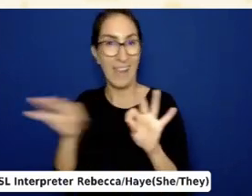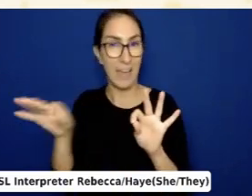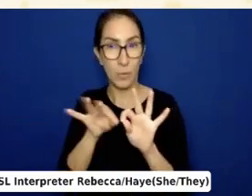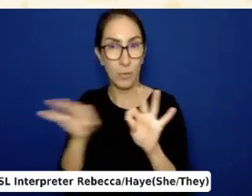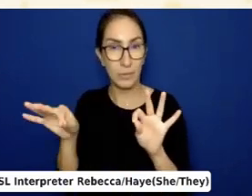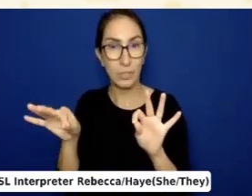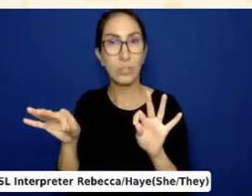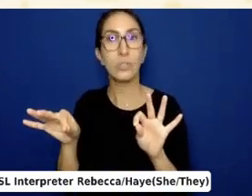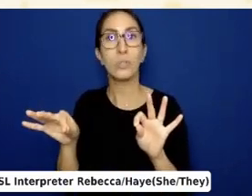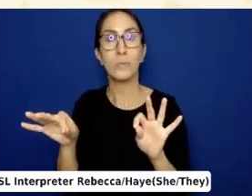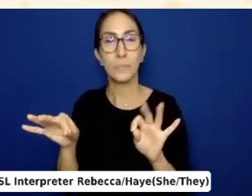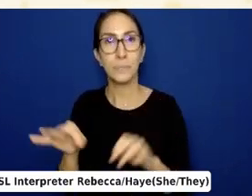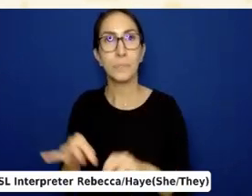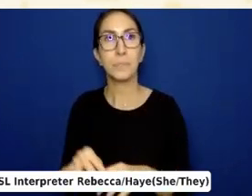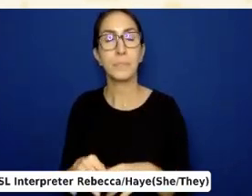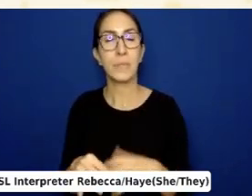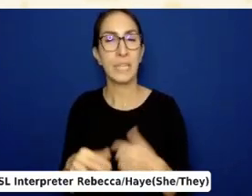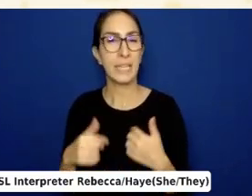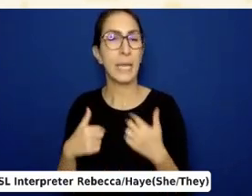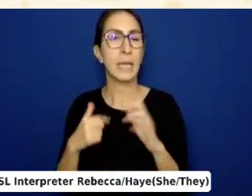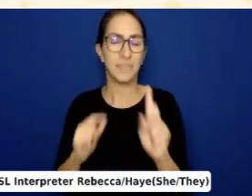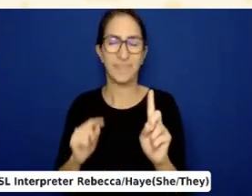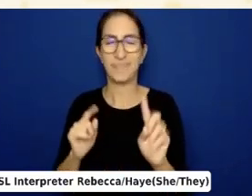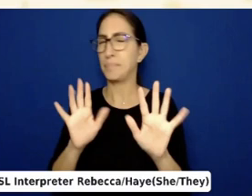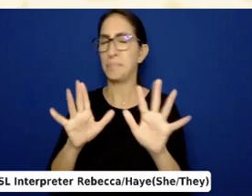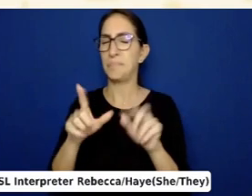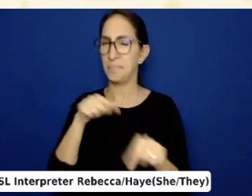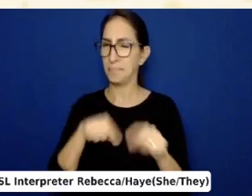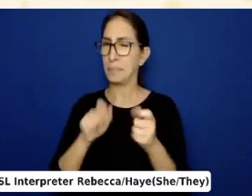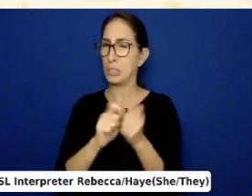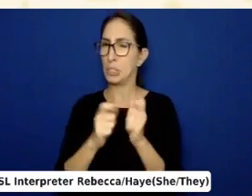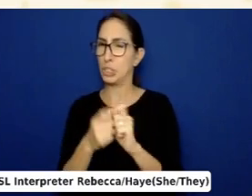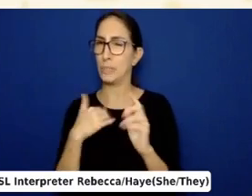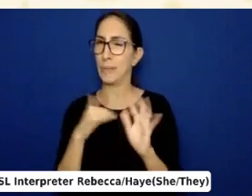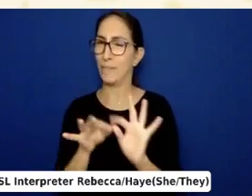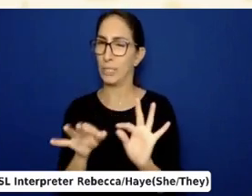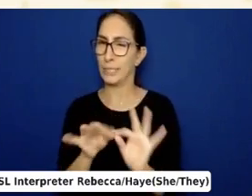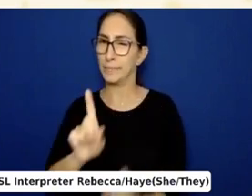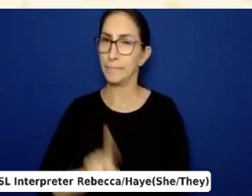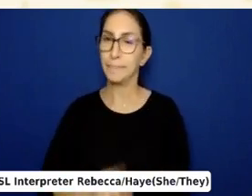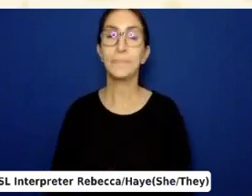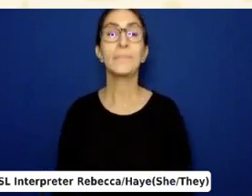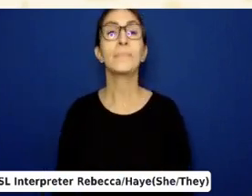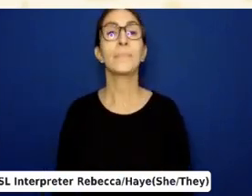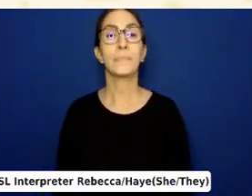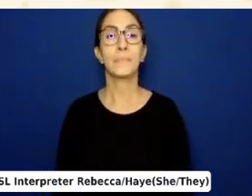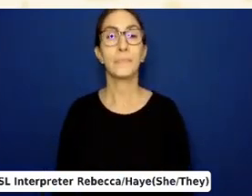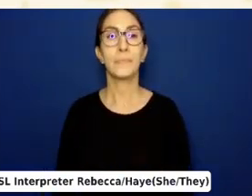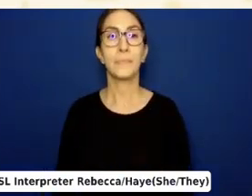about technical writers. The language that we are using to create our components,